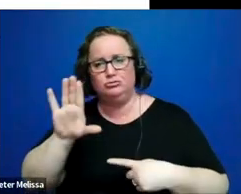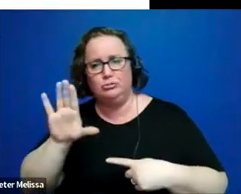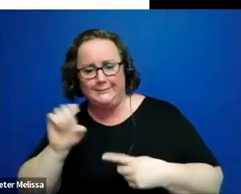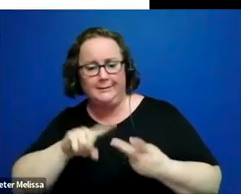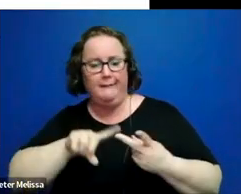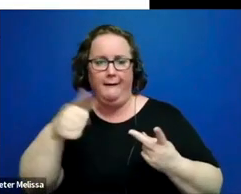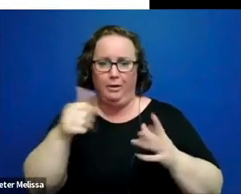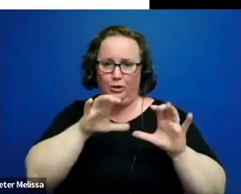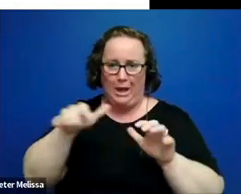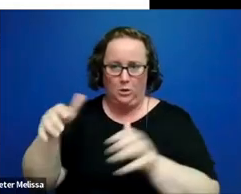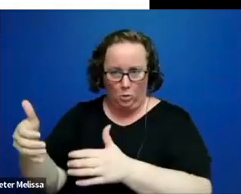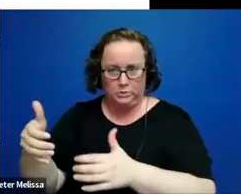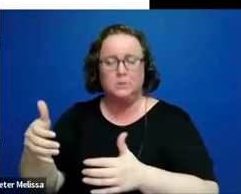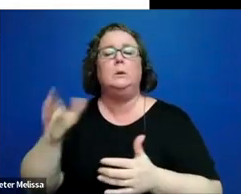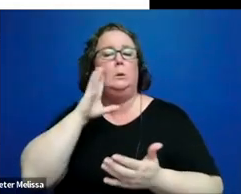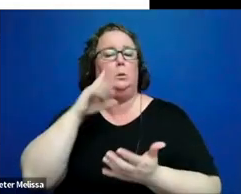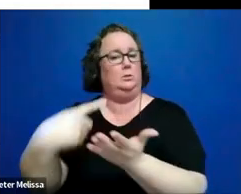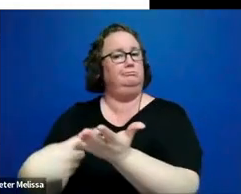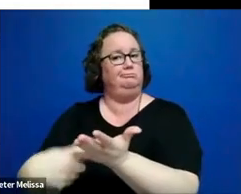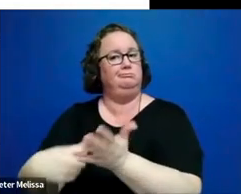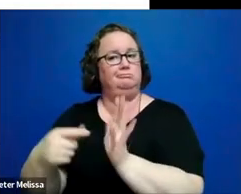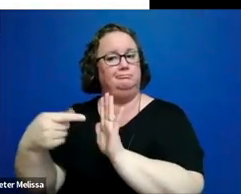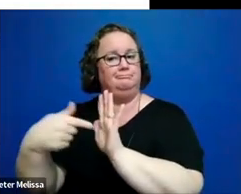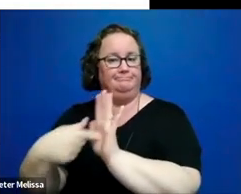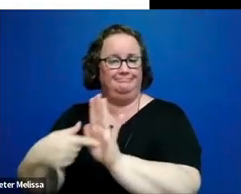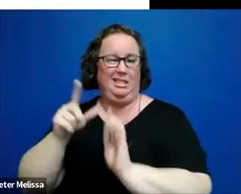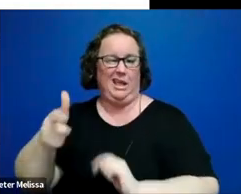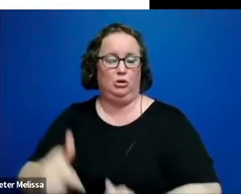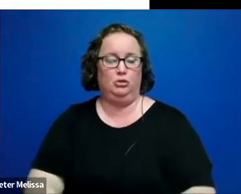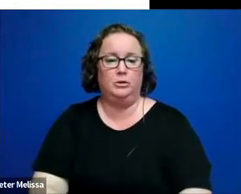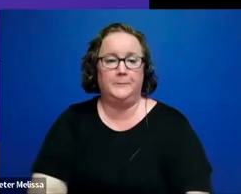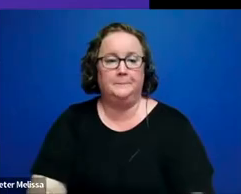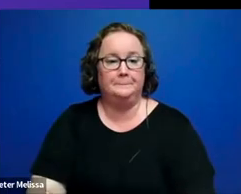categories, which we will discuss later on. Next slide, please.